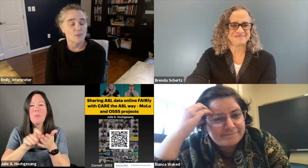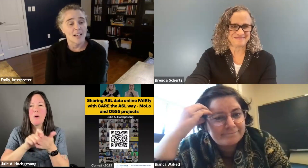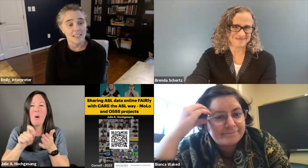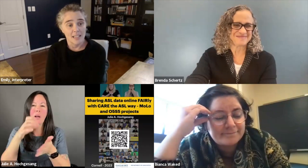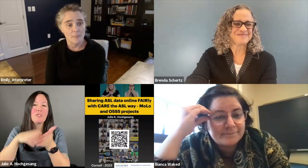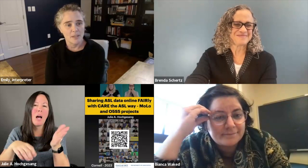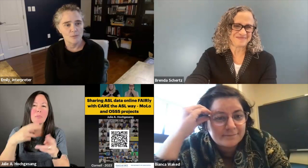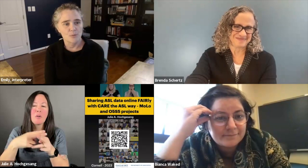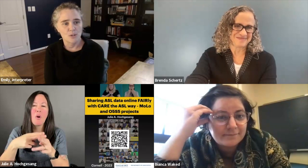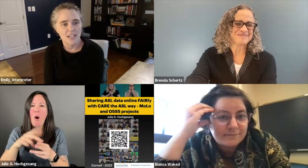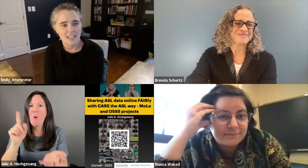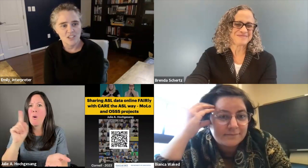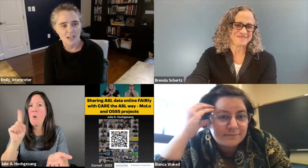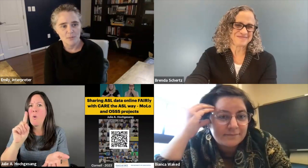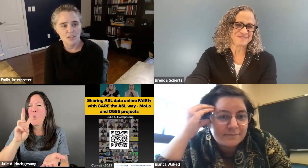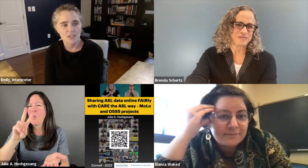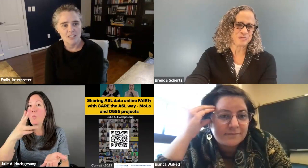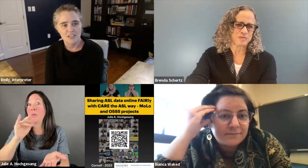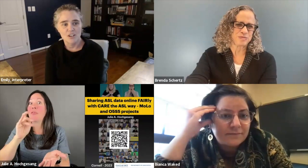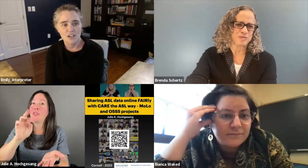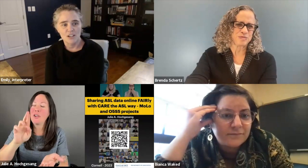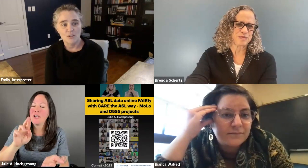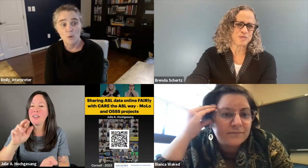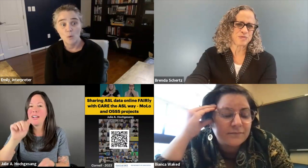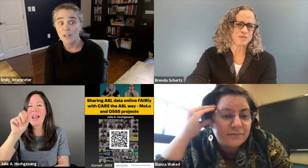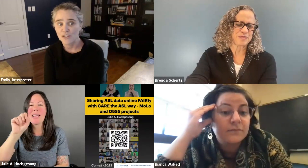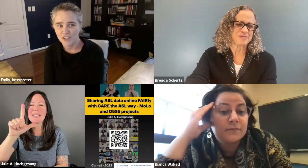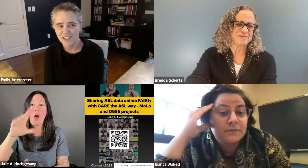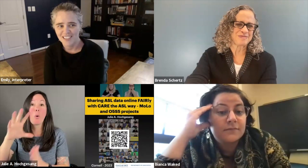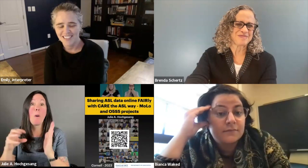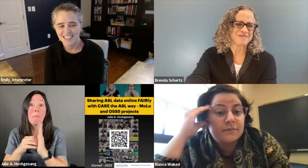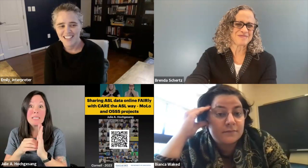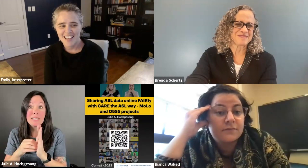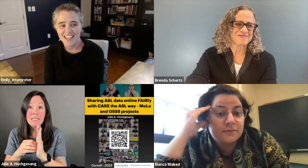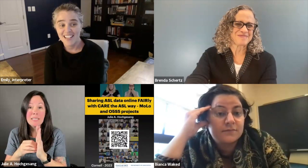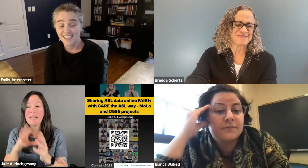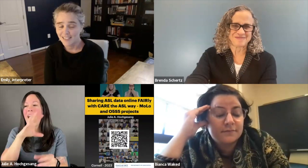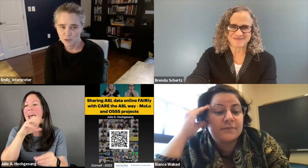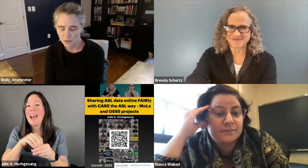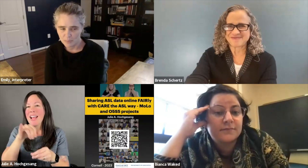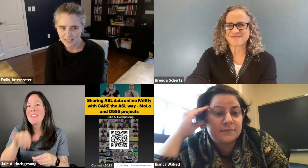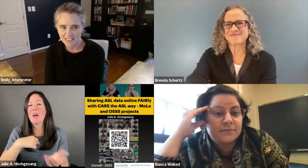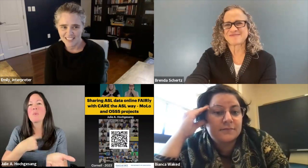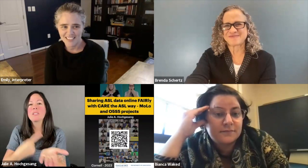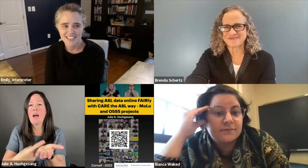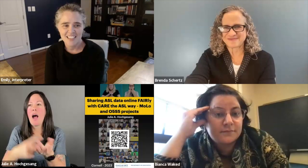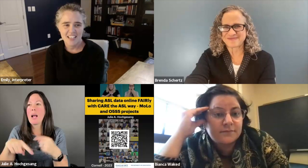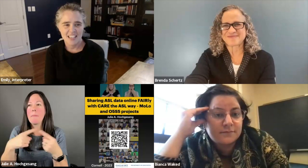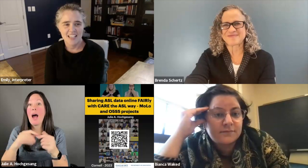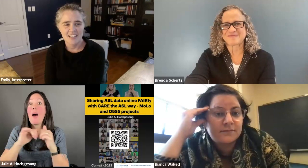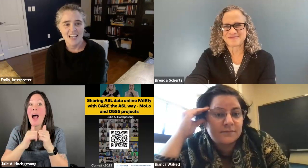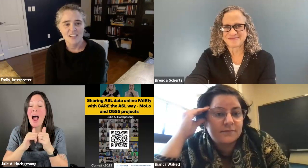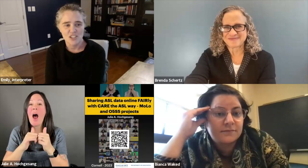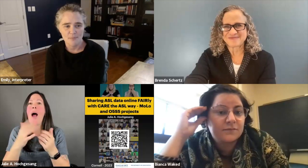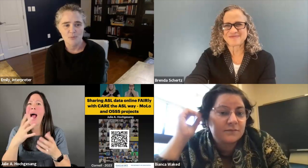Ryan lepic wrote a chapter that's called wither and ASL Corpus in that chapter we